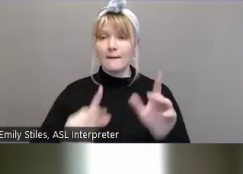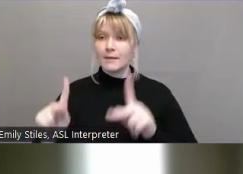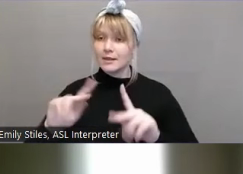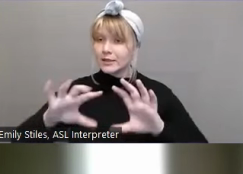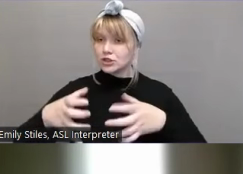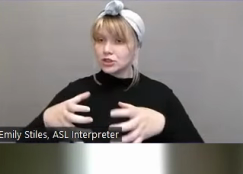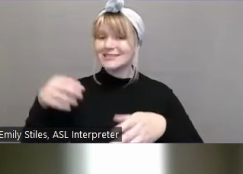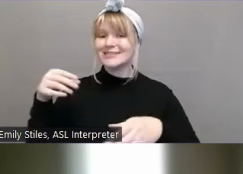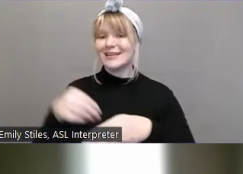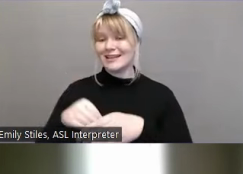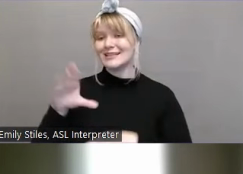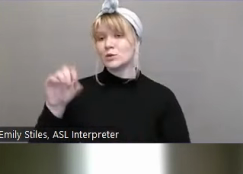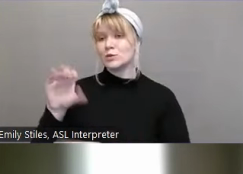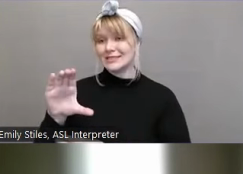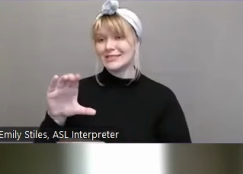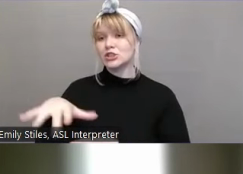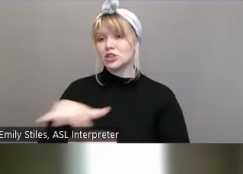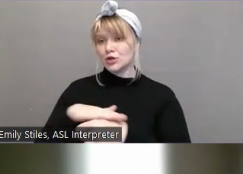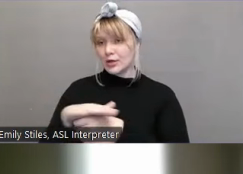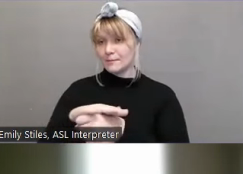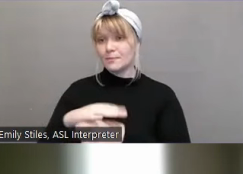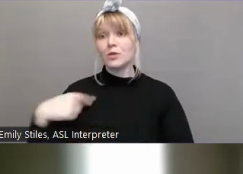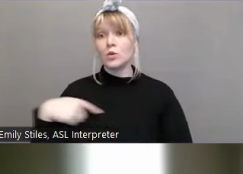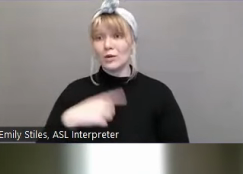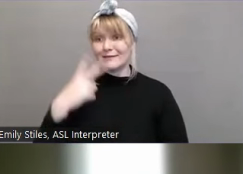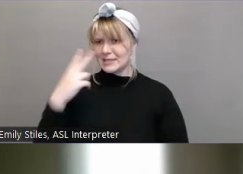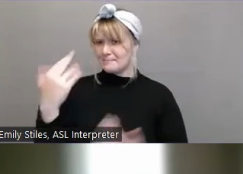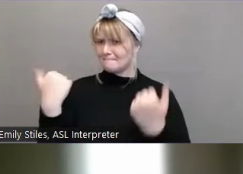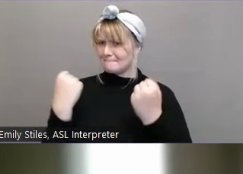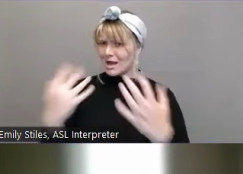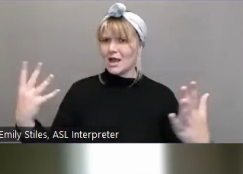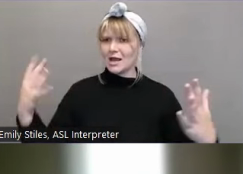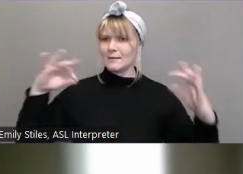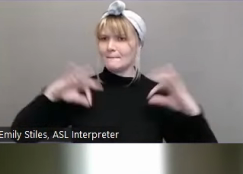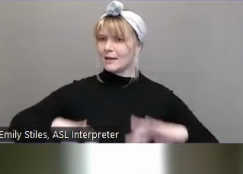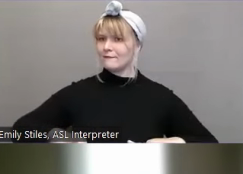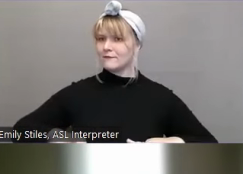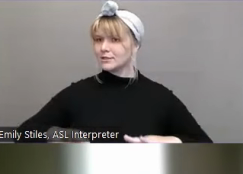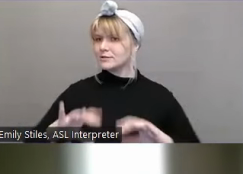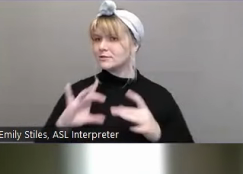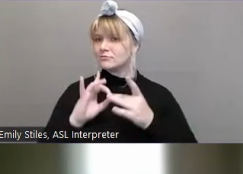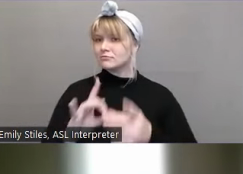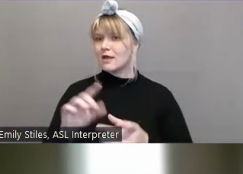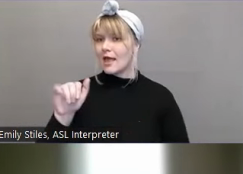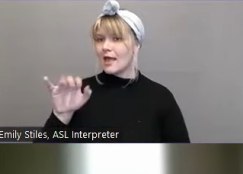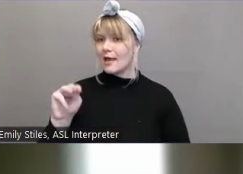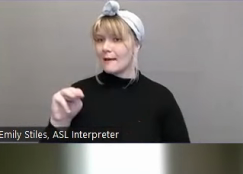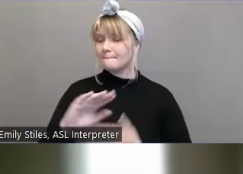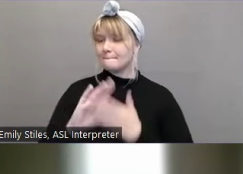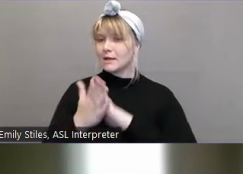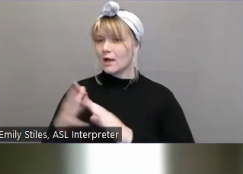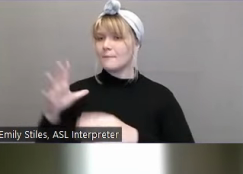So, we’ve seen many benefits as a result of AIM being on the continuum of care board